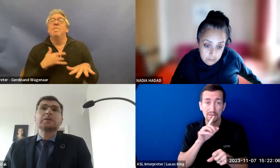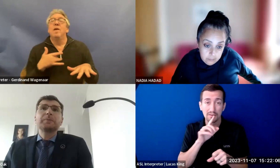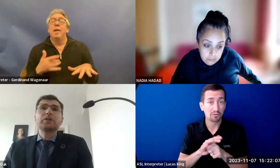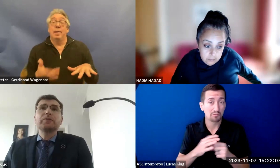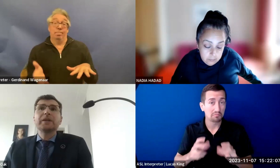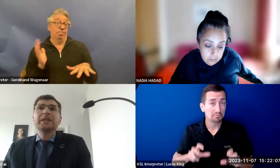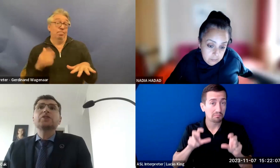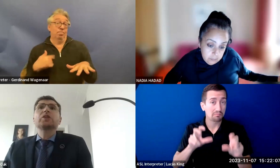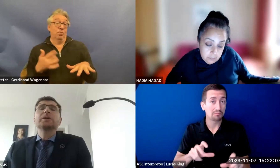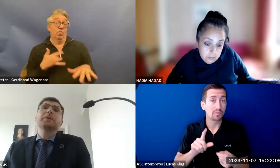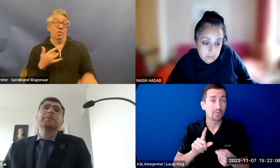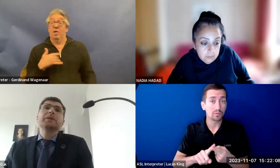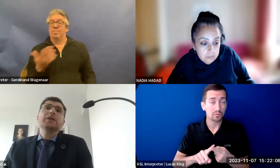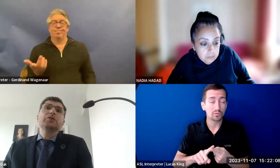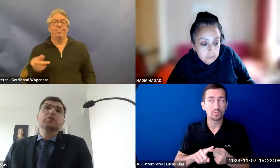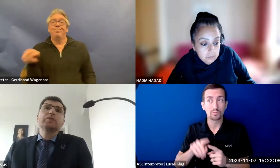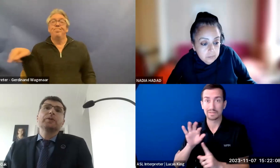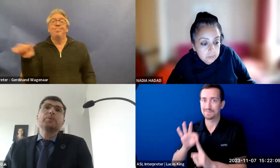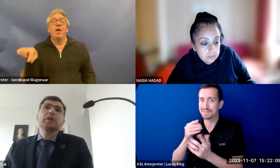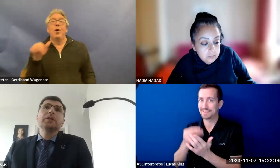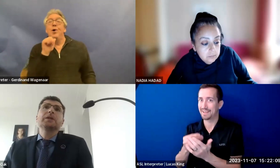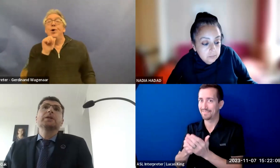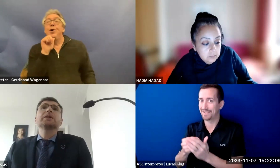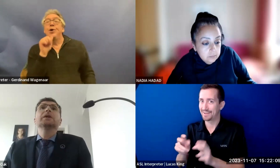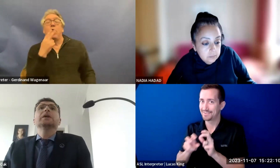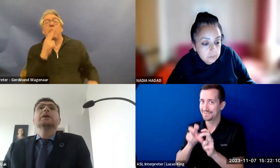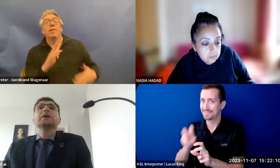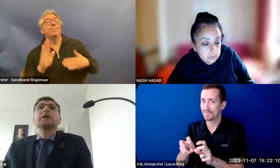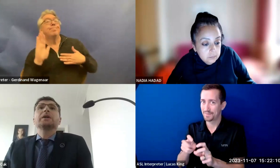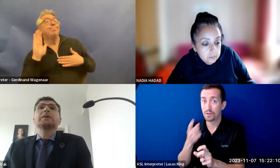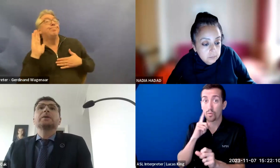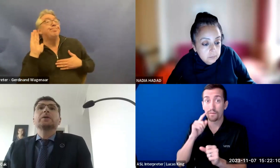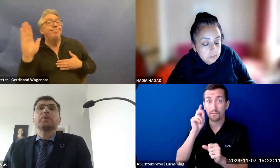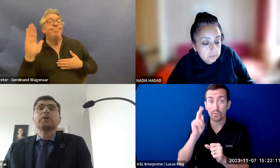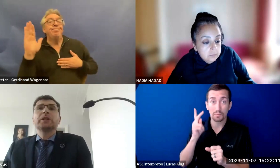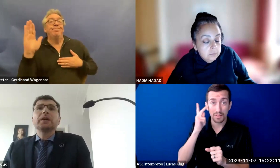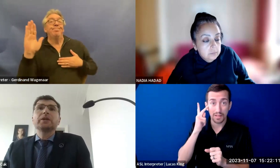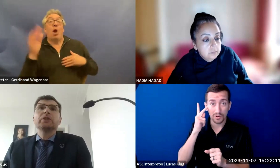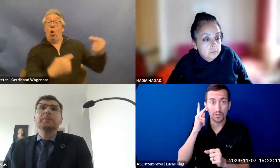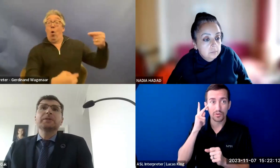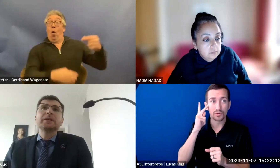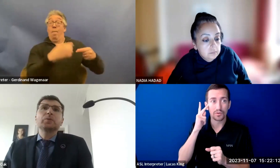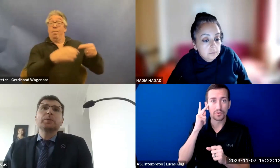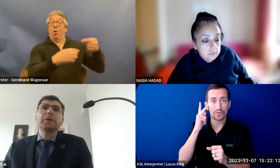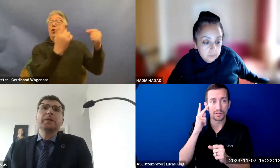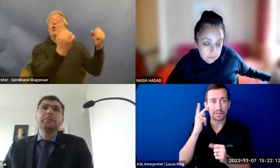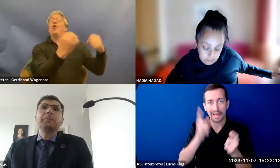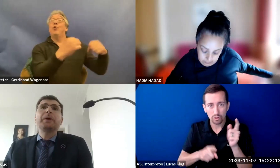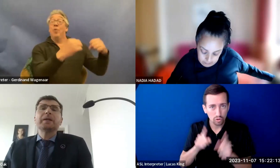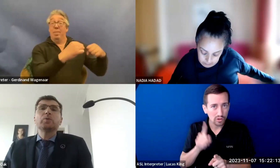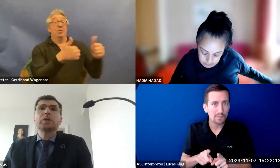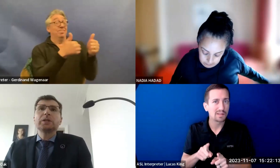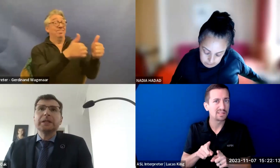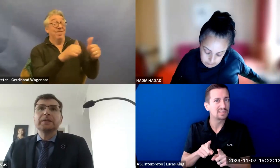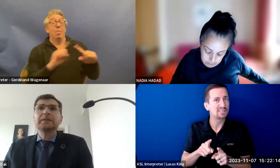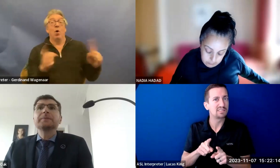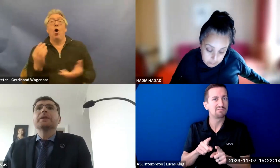especially financial implementation of the political agreements made by our world leaders.